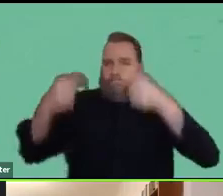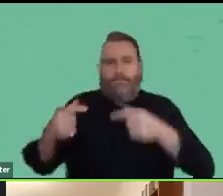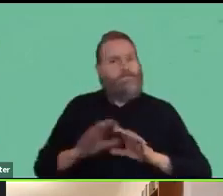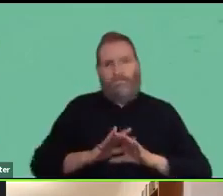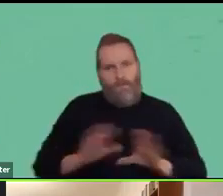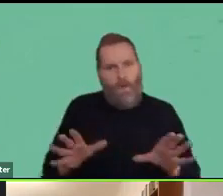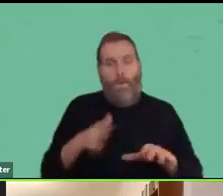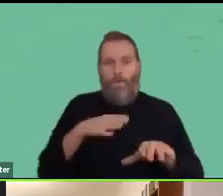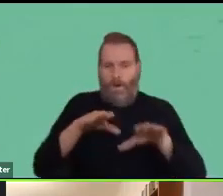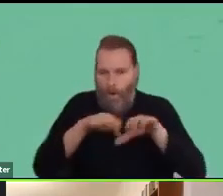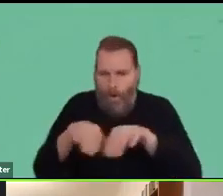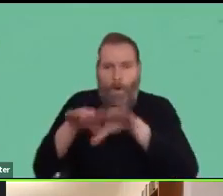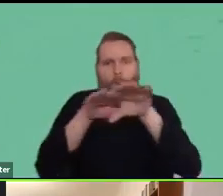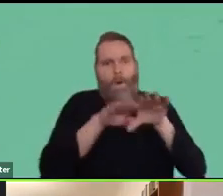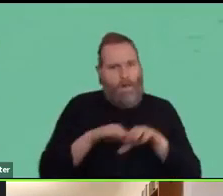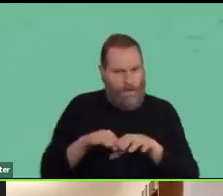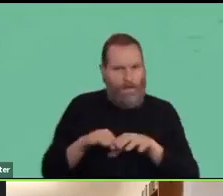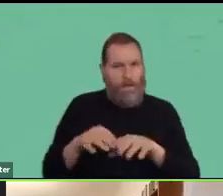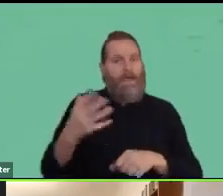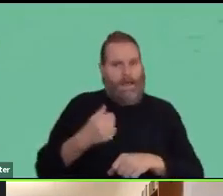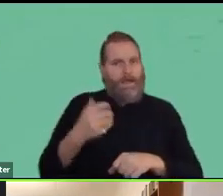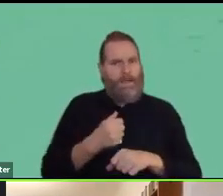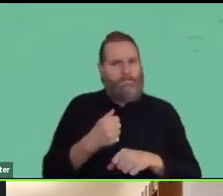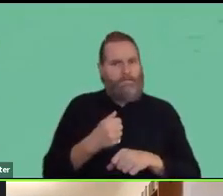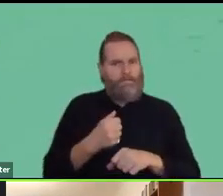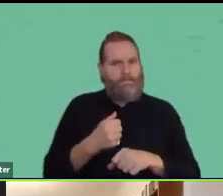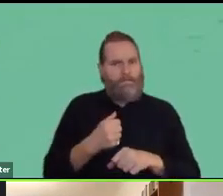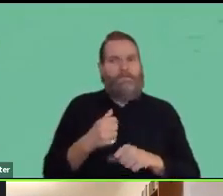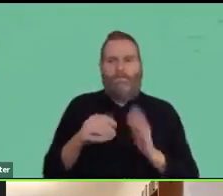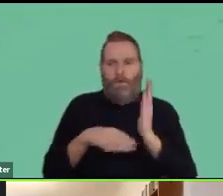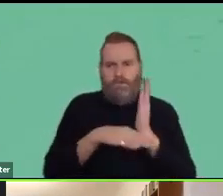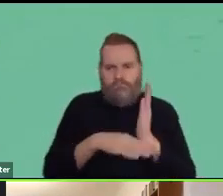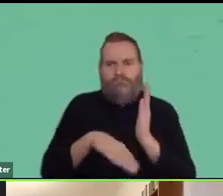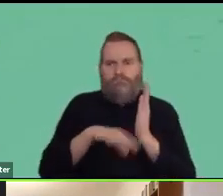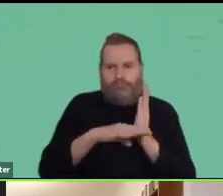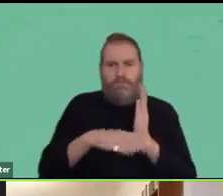pay system that deals with the progression points, the inequalities in our system,